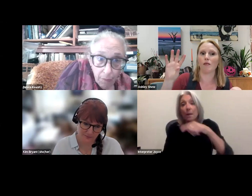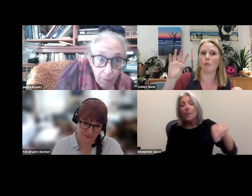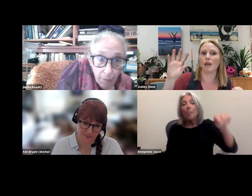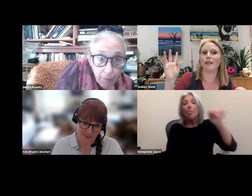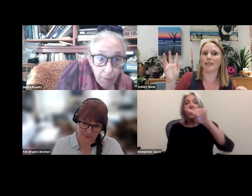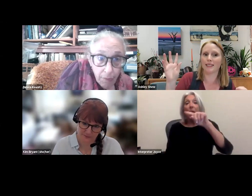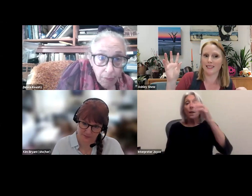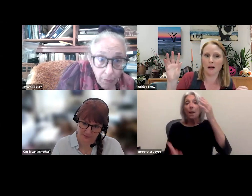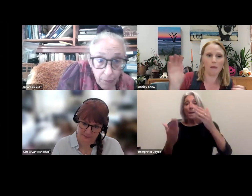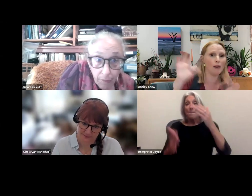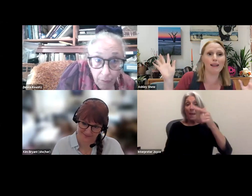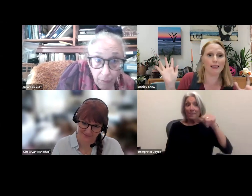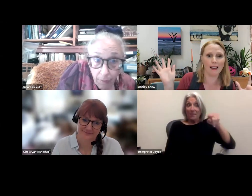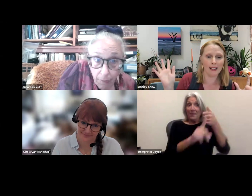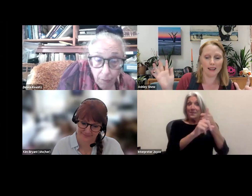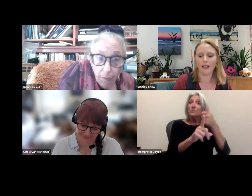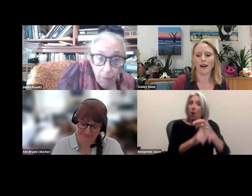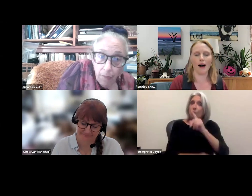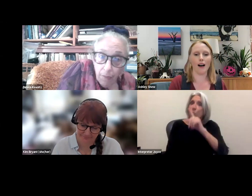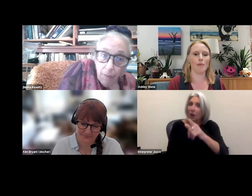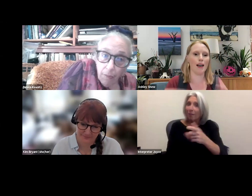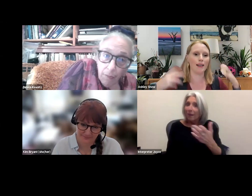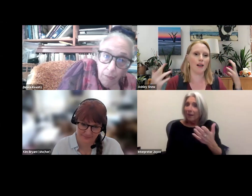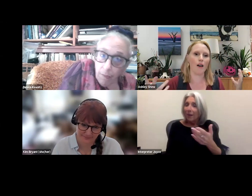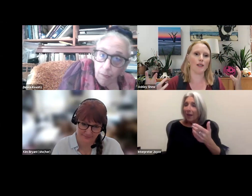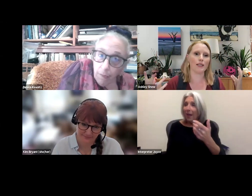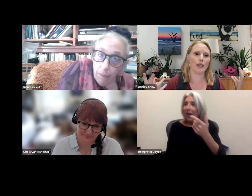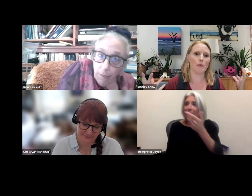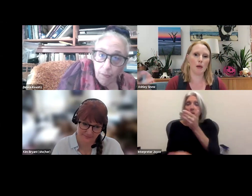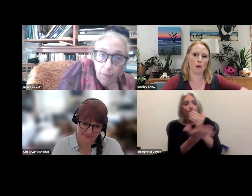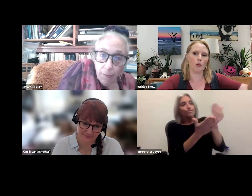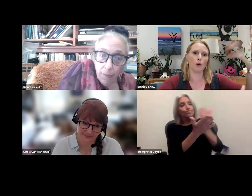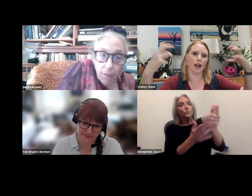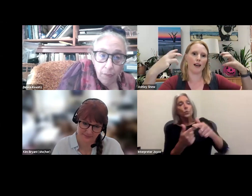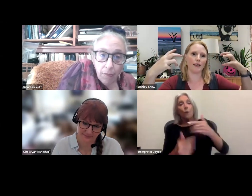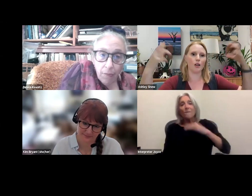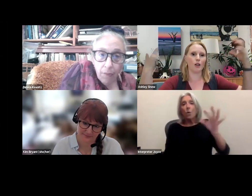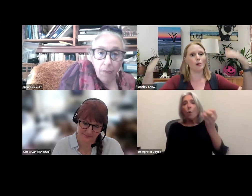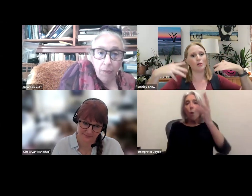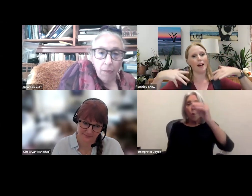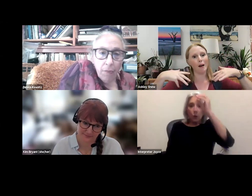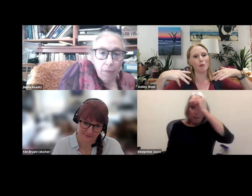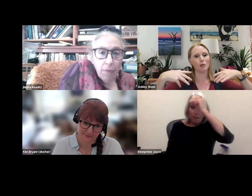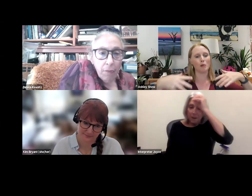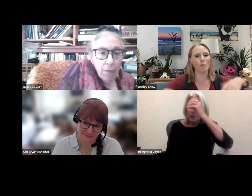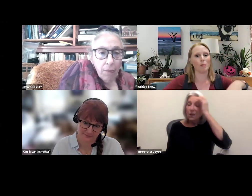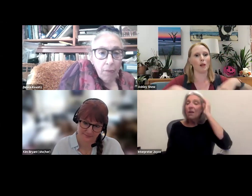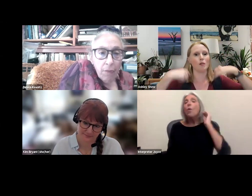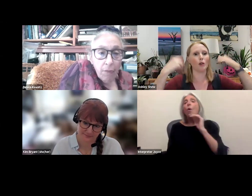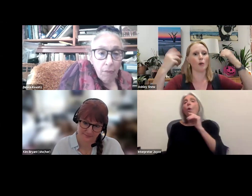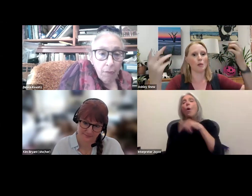have opinions about anything. And often, disabled people are looked at as, you should help those people, and if you're